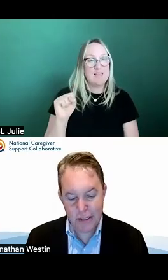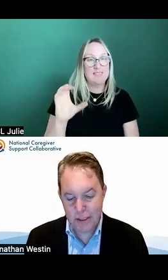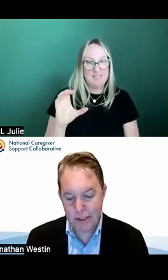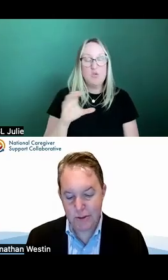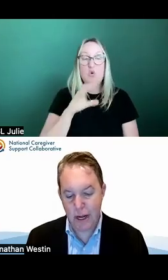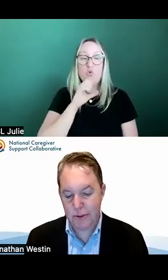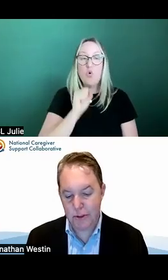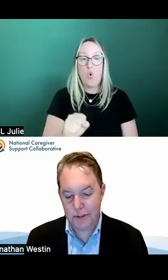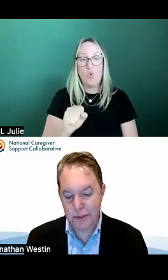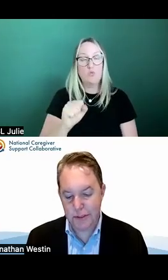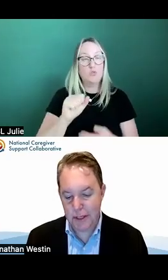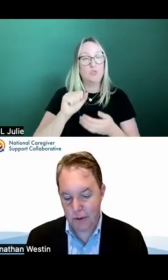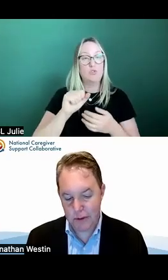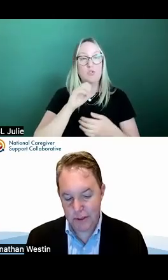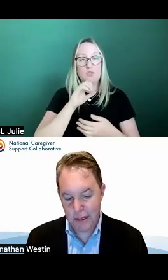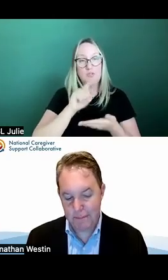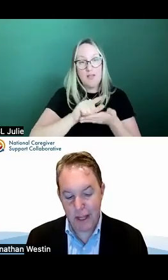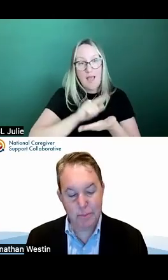aging and tribal services networks and